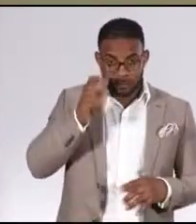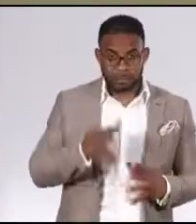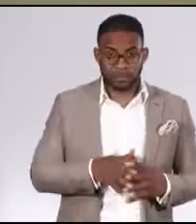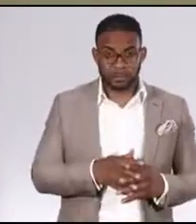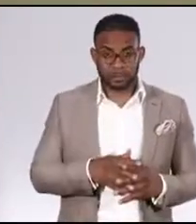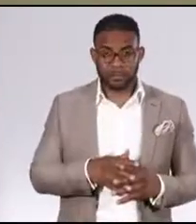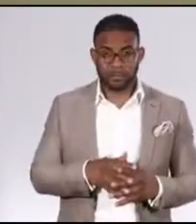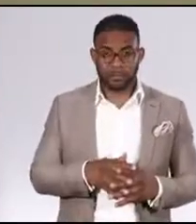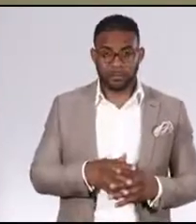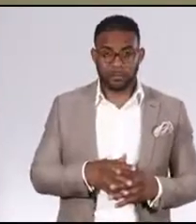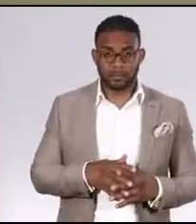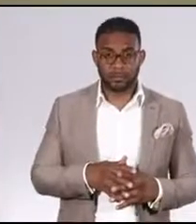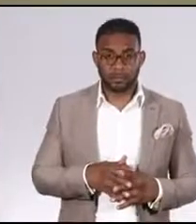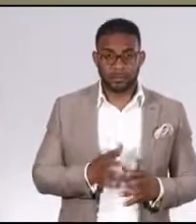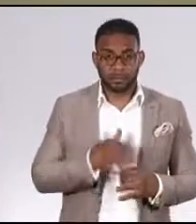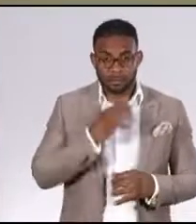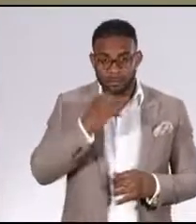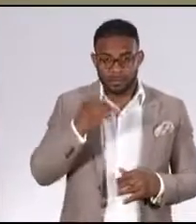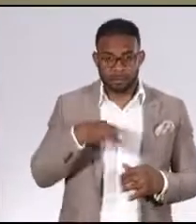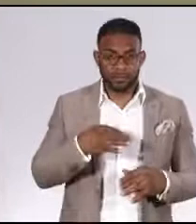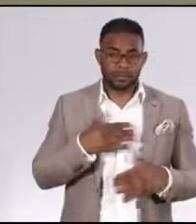Getting older, I find fatigue settled in more intense way.